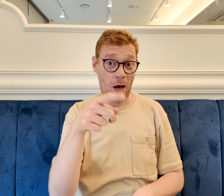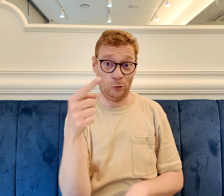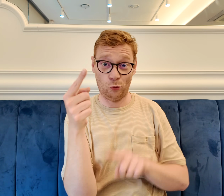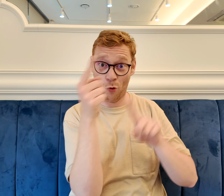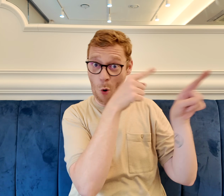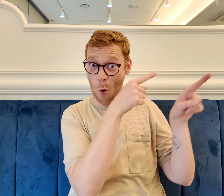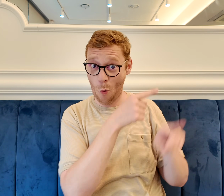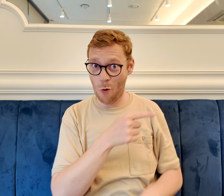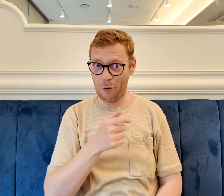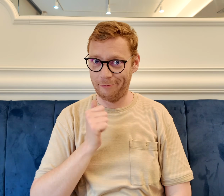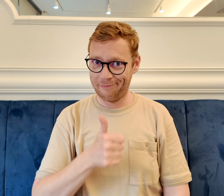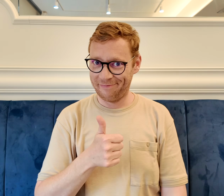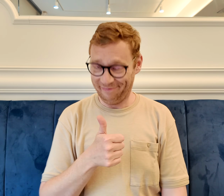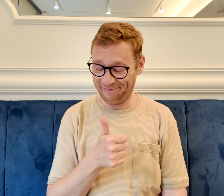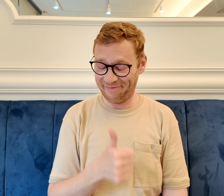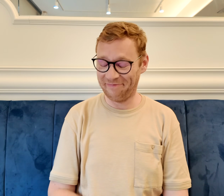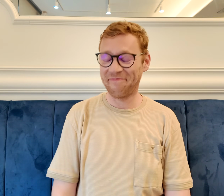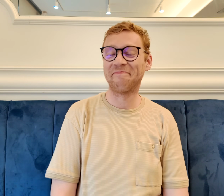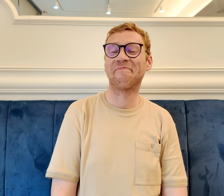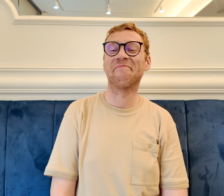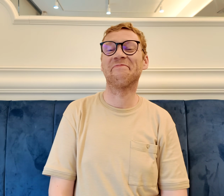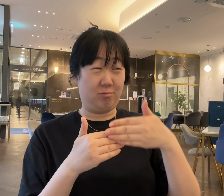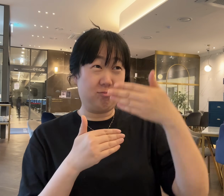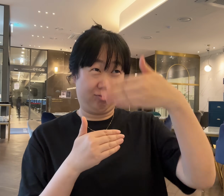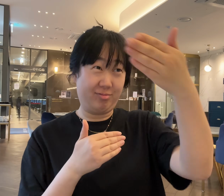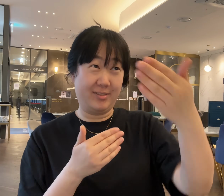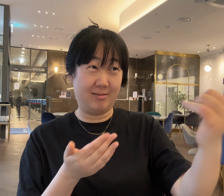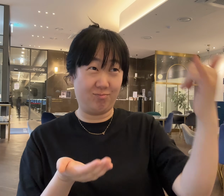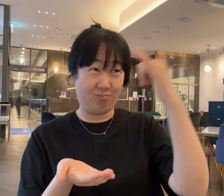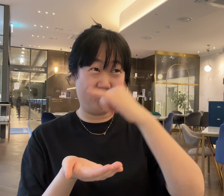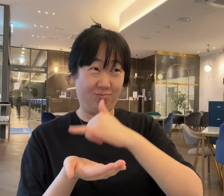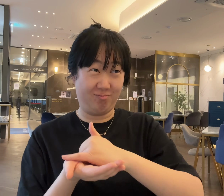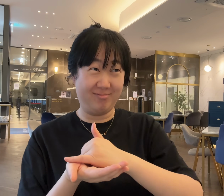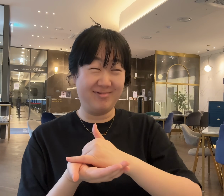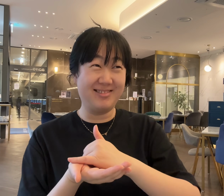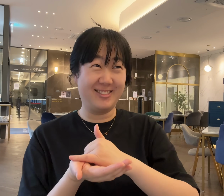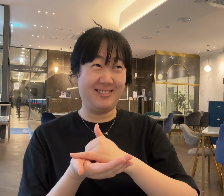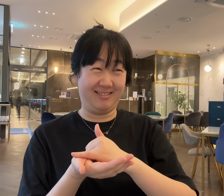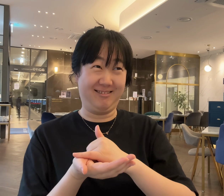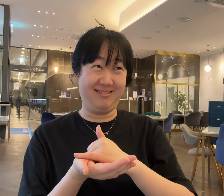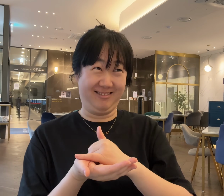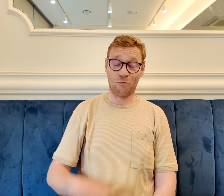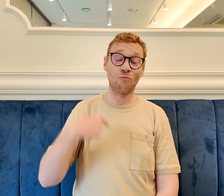If you haven't been there yet, I highly recommend it. Would you like to come back to Korea again?